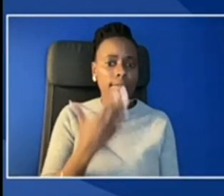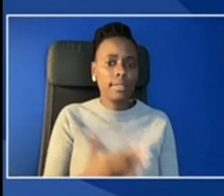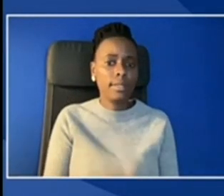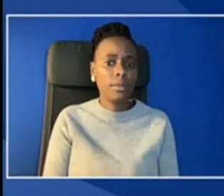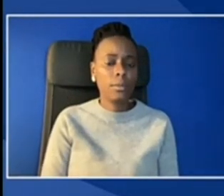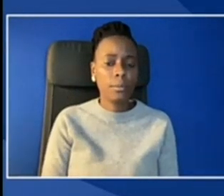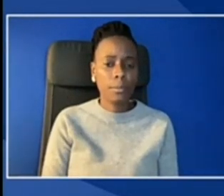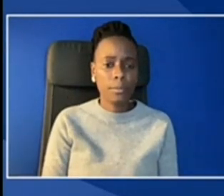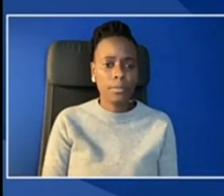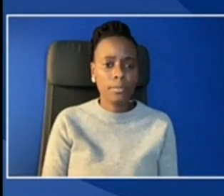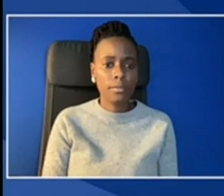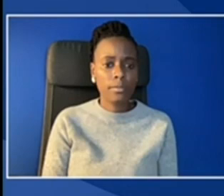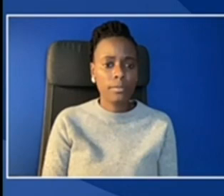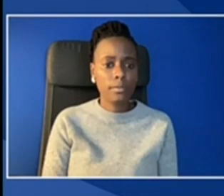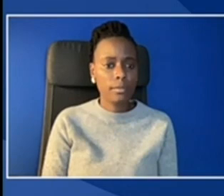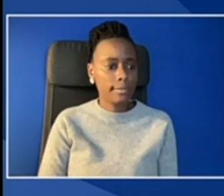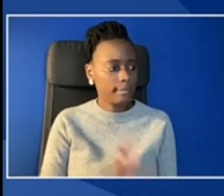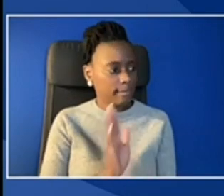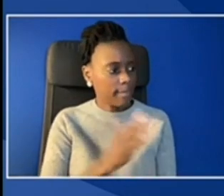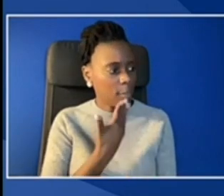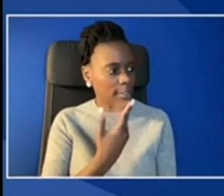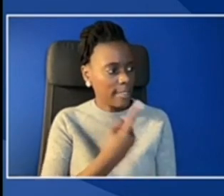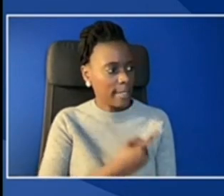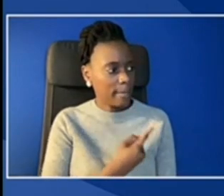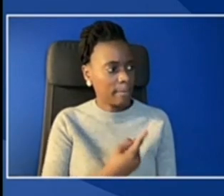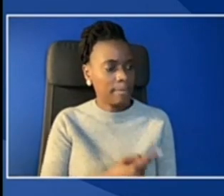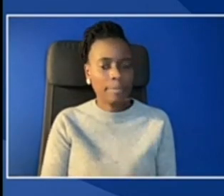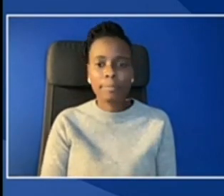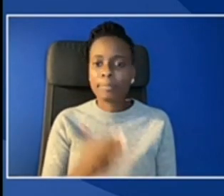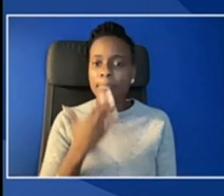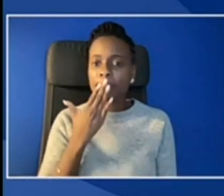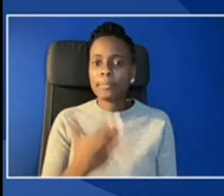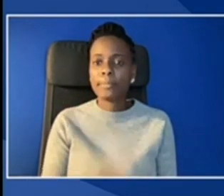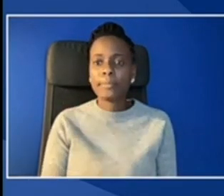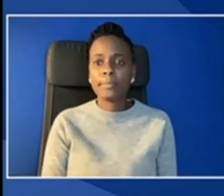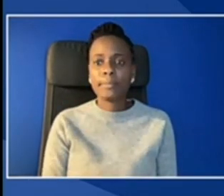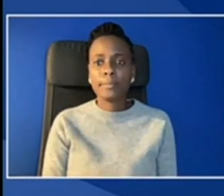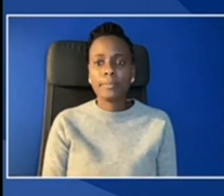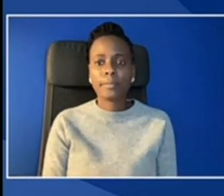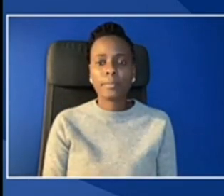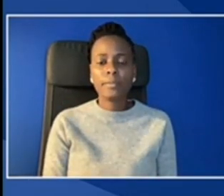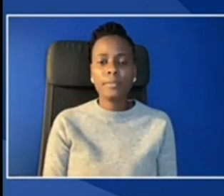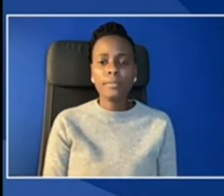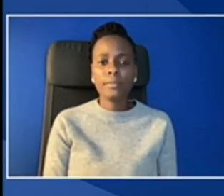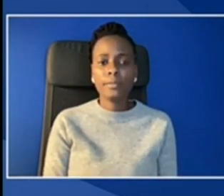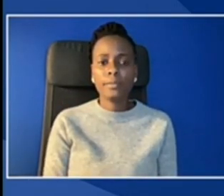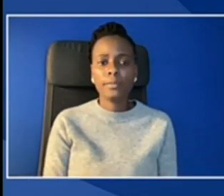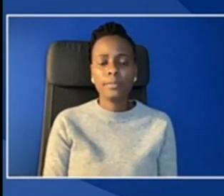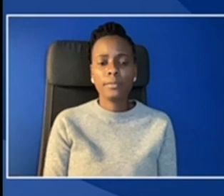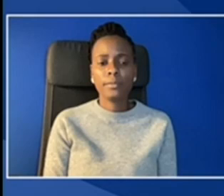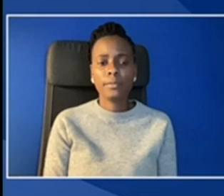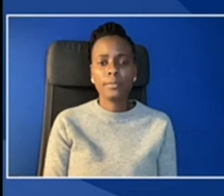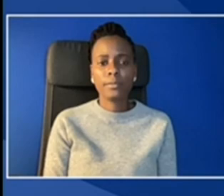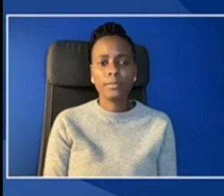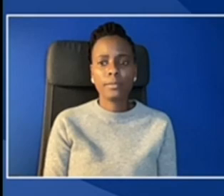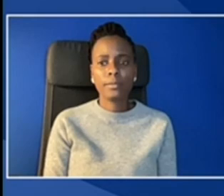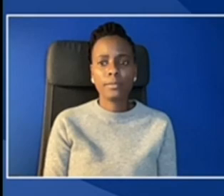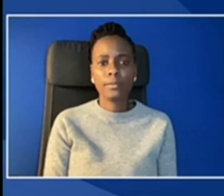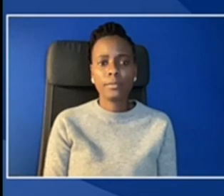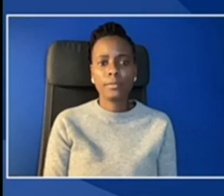Have a good day. John, can you hear me?